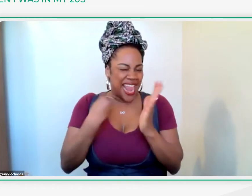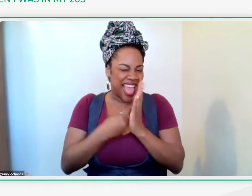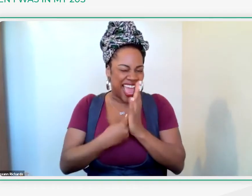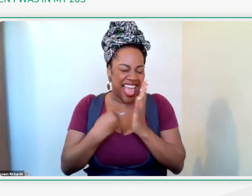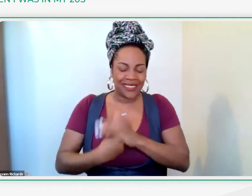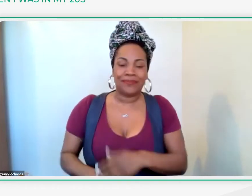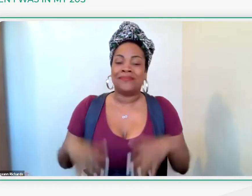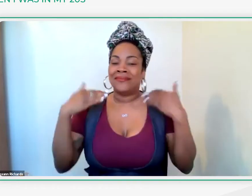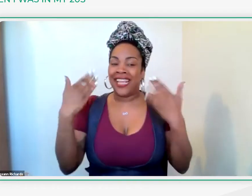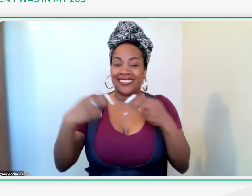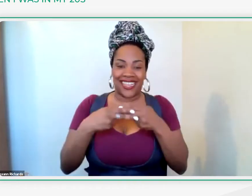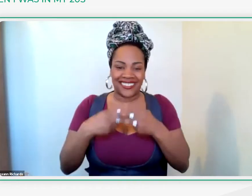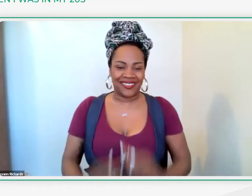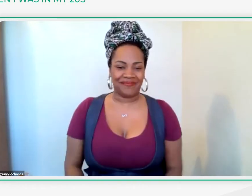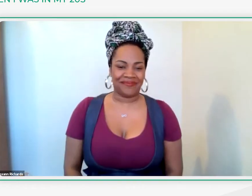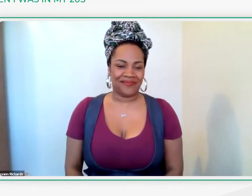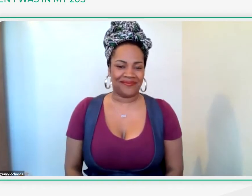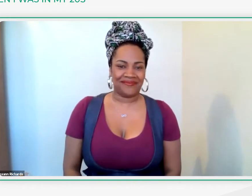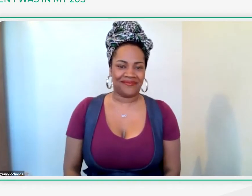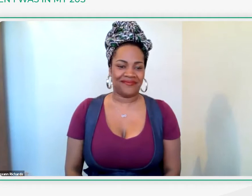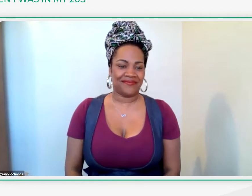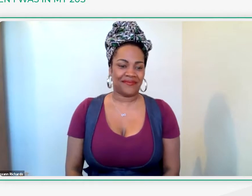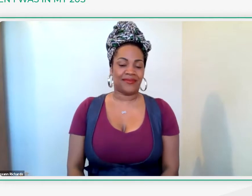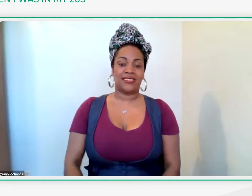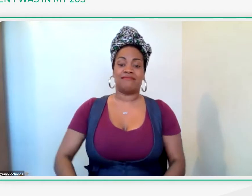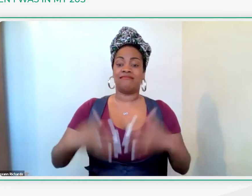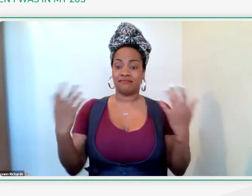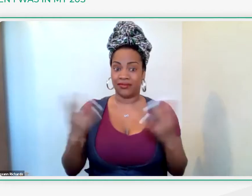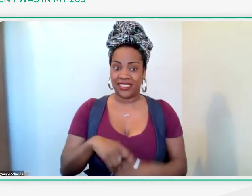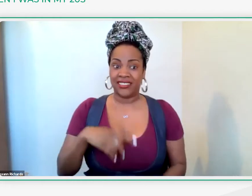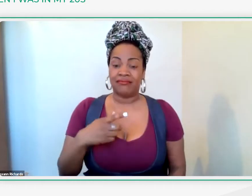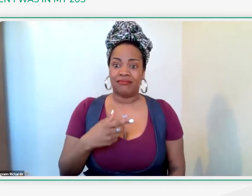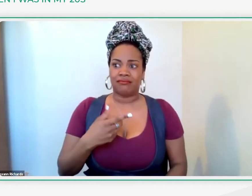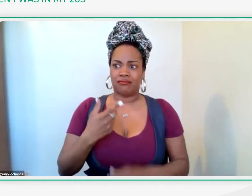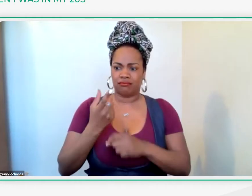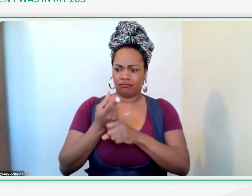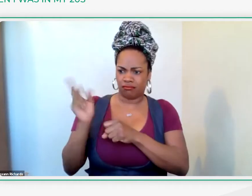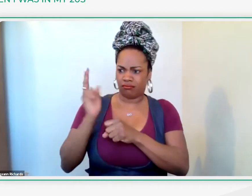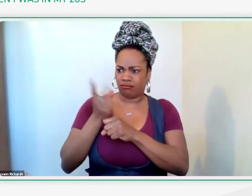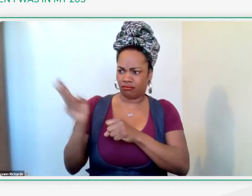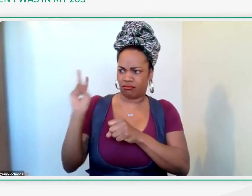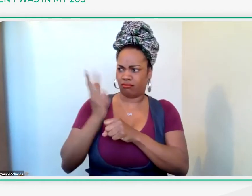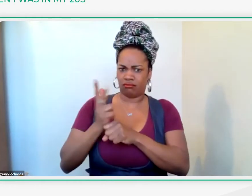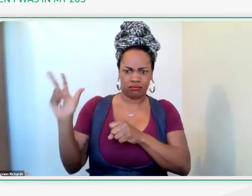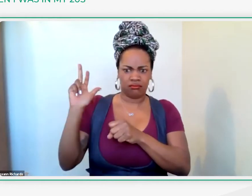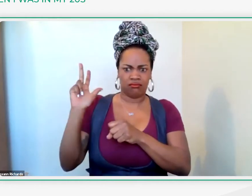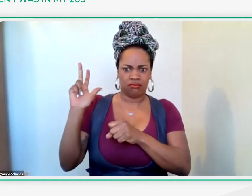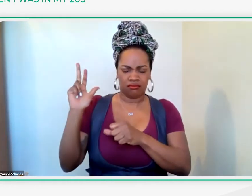So, I love finances and thinking about money.